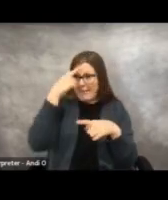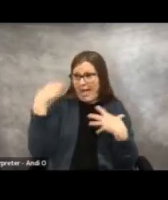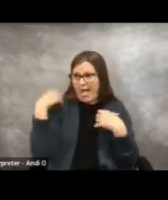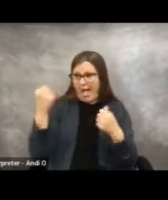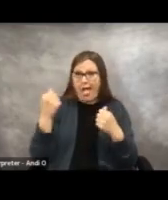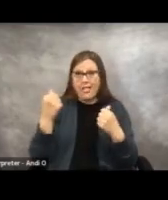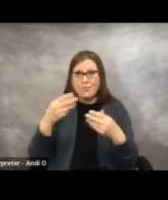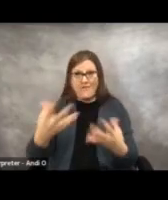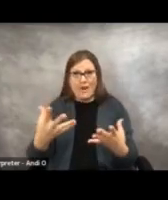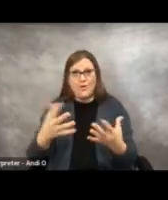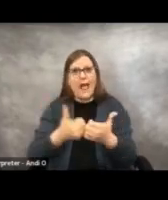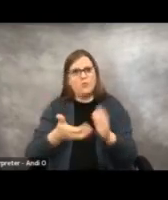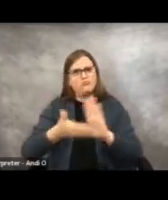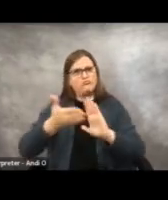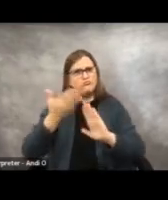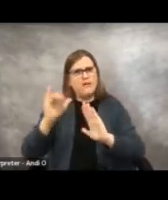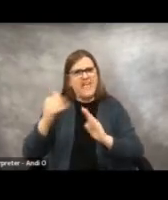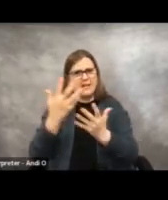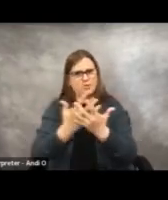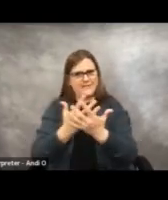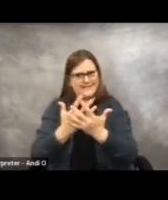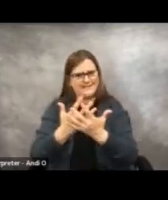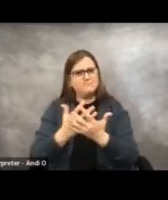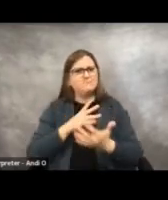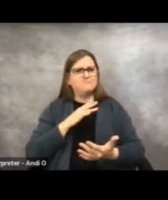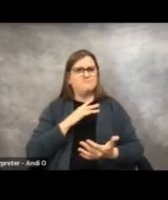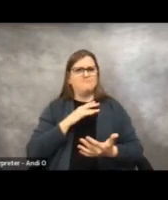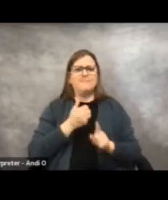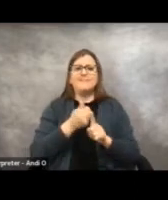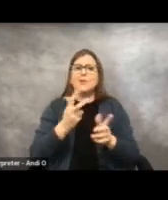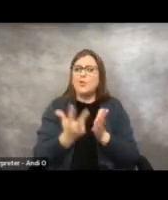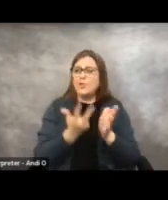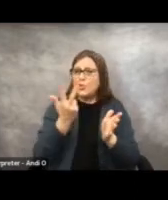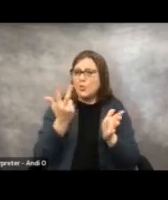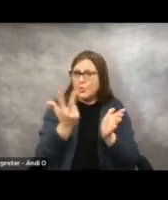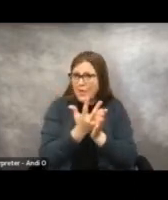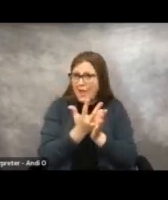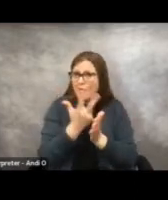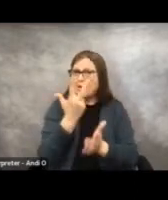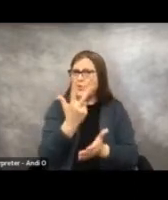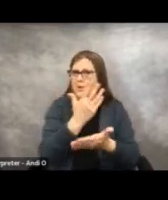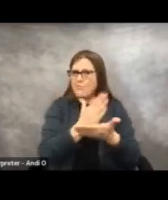this neuro psych screening. So it's a three hour three part course, designed for Master's